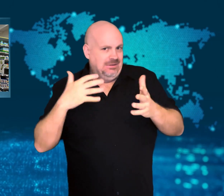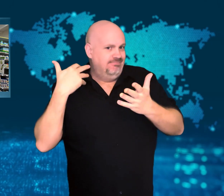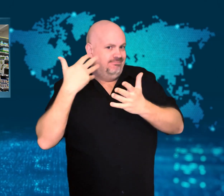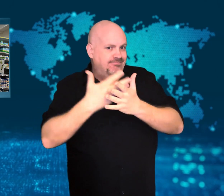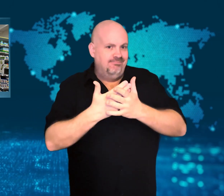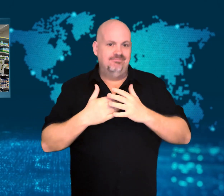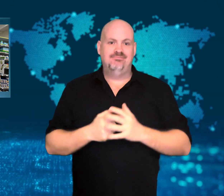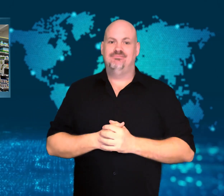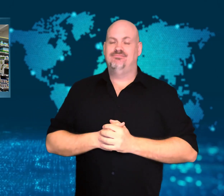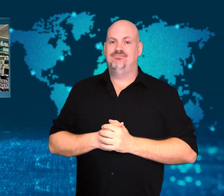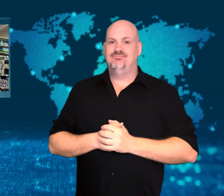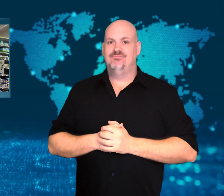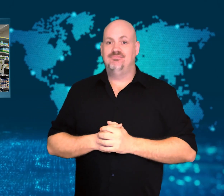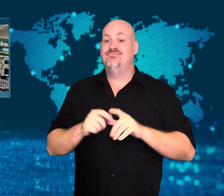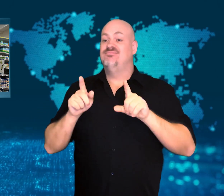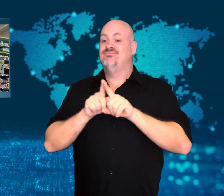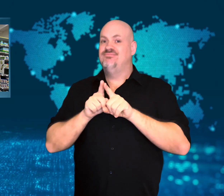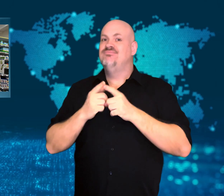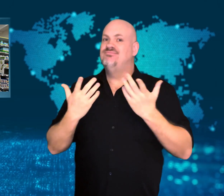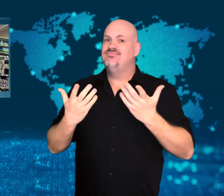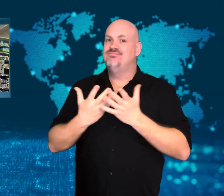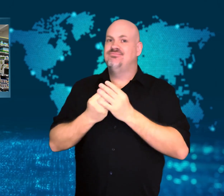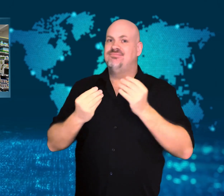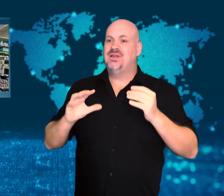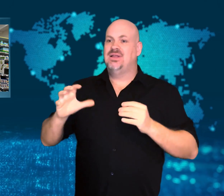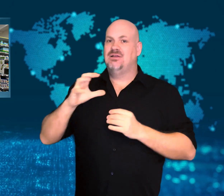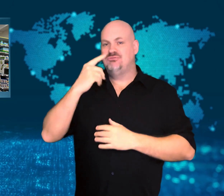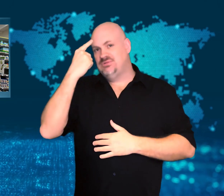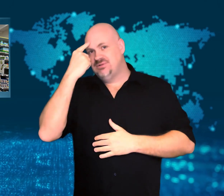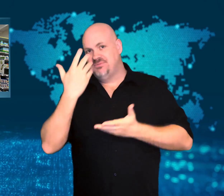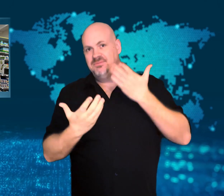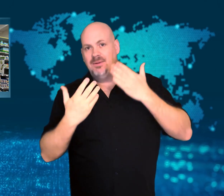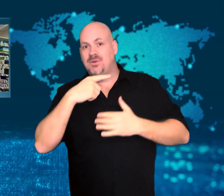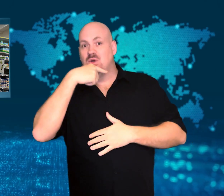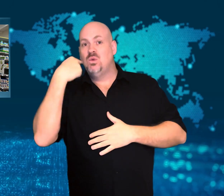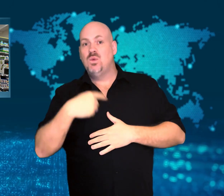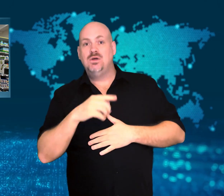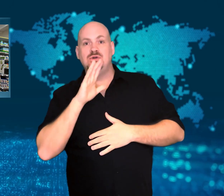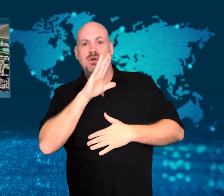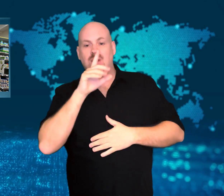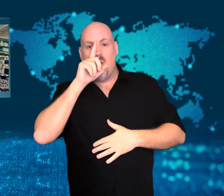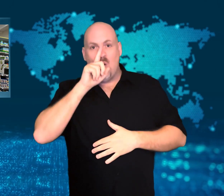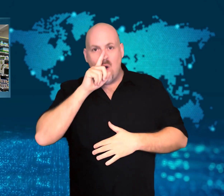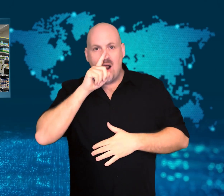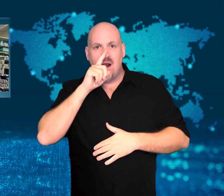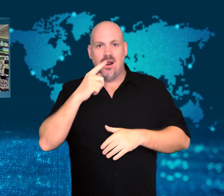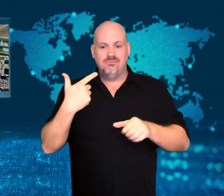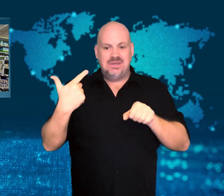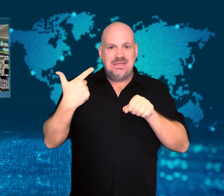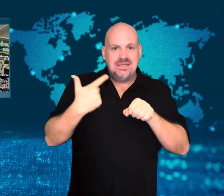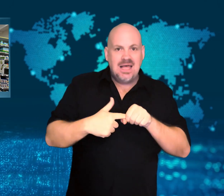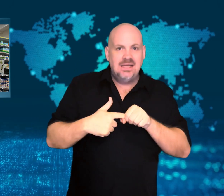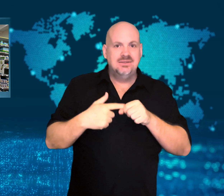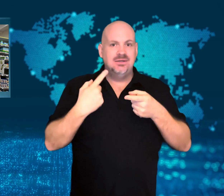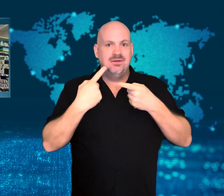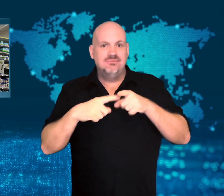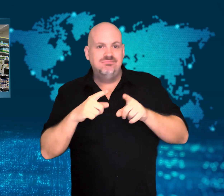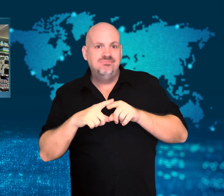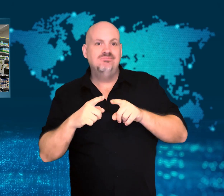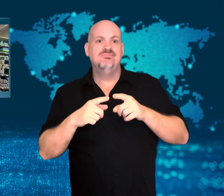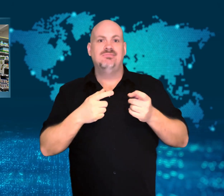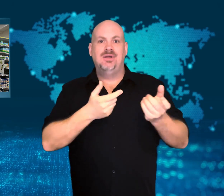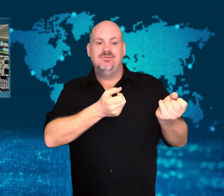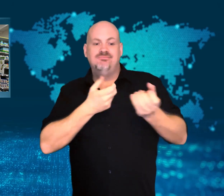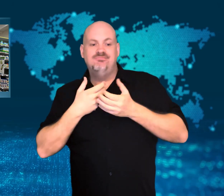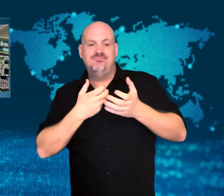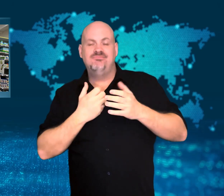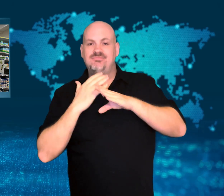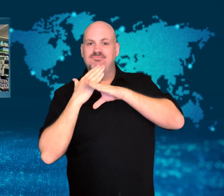As countries consider banning Russian oil and natural gas,